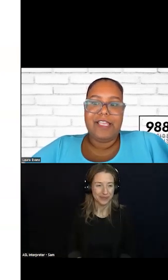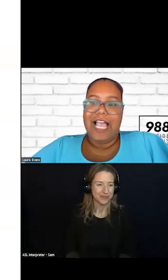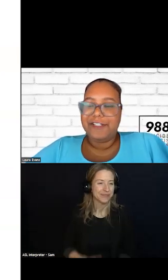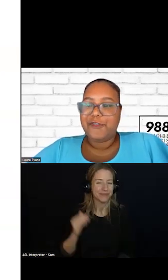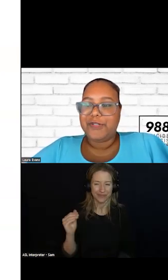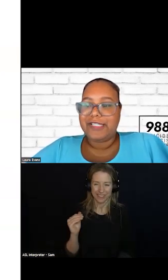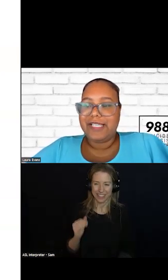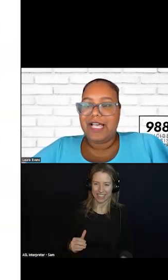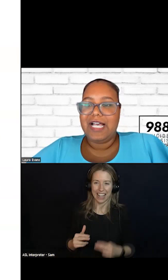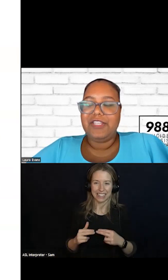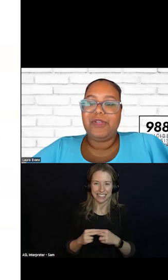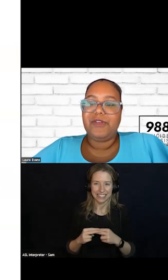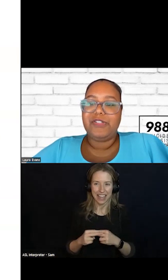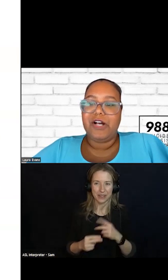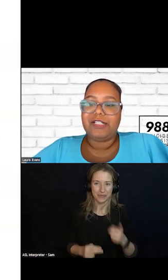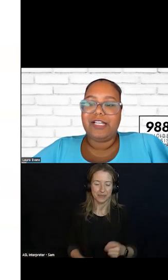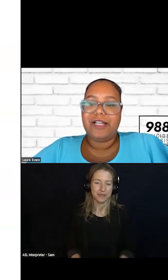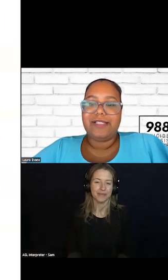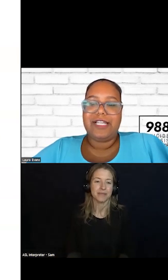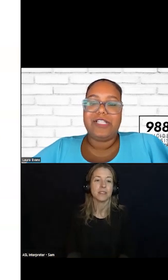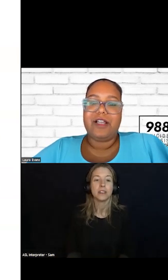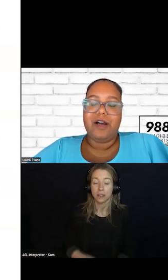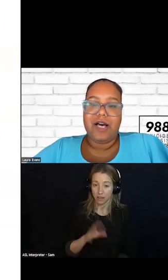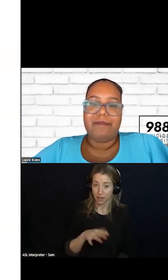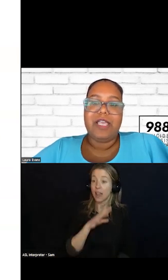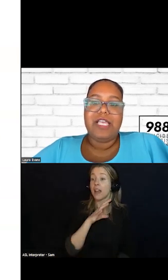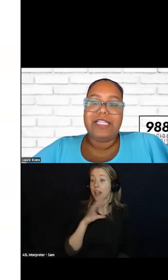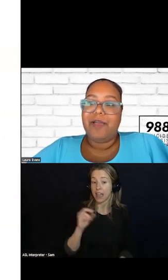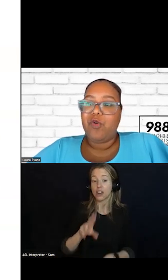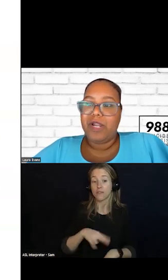AND OF COURSE, YOU CAN GO TO TALK.CRISISNOW.COM TO GET MORE